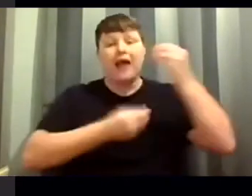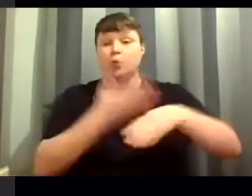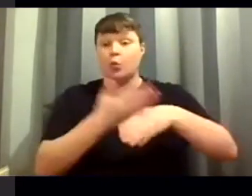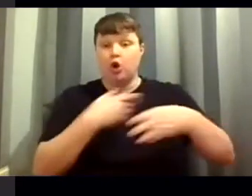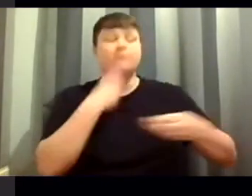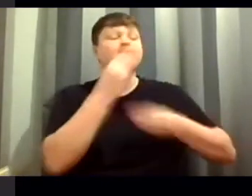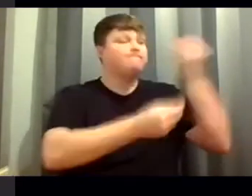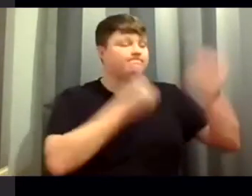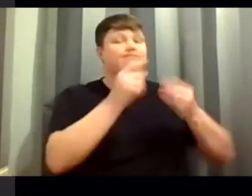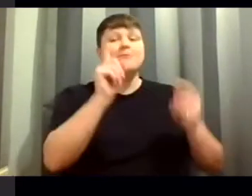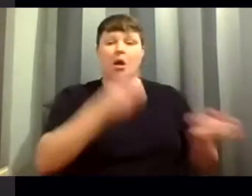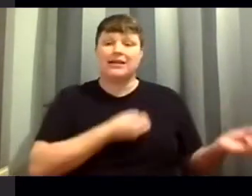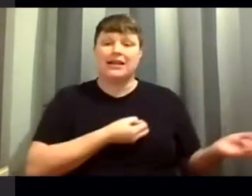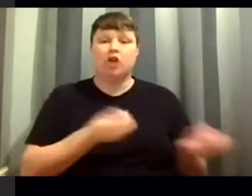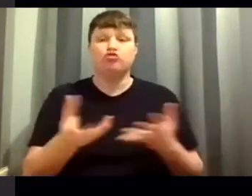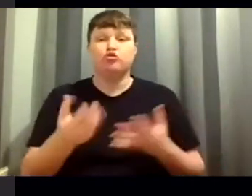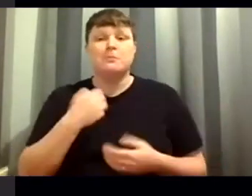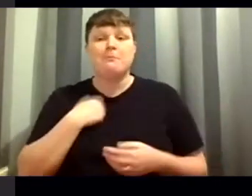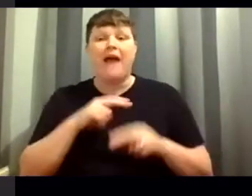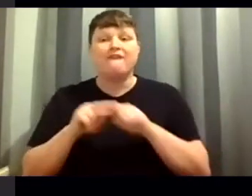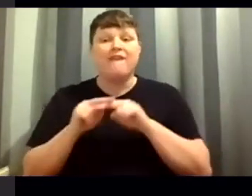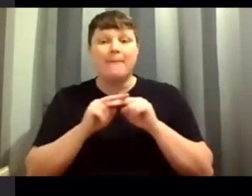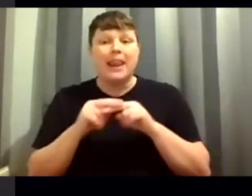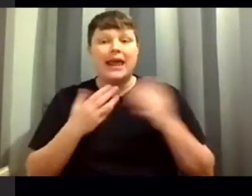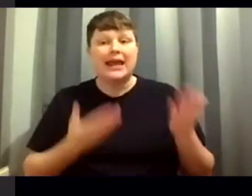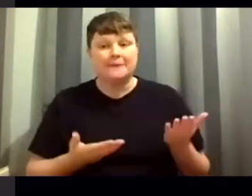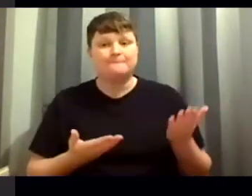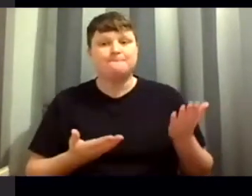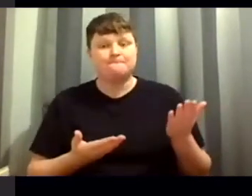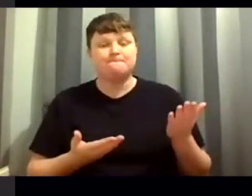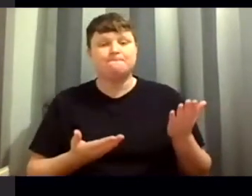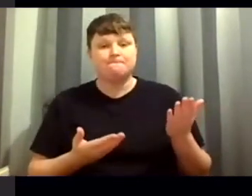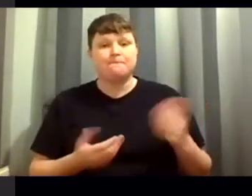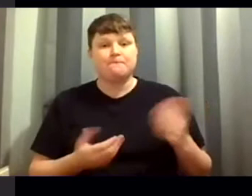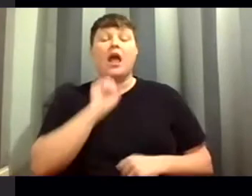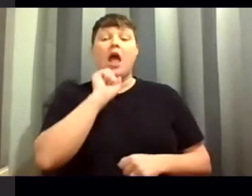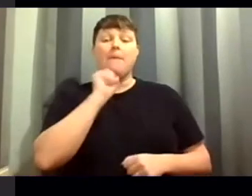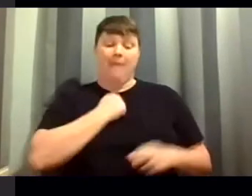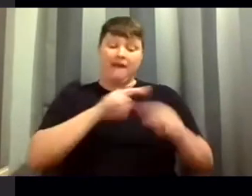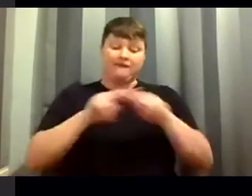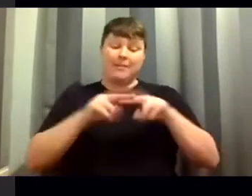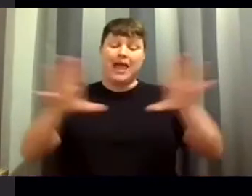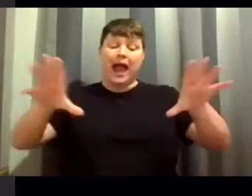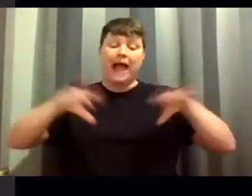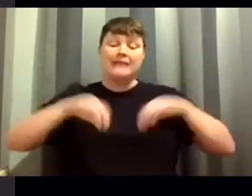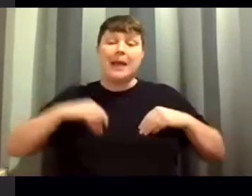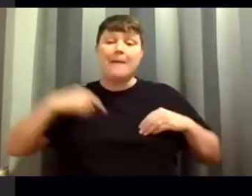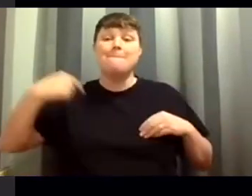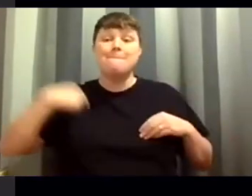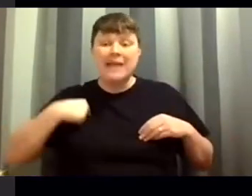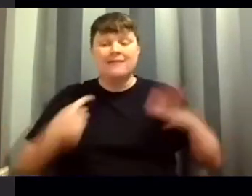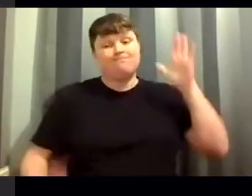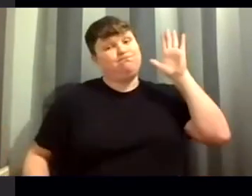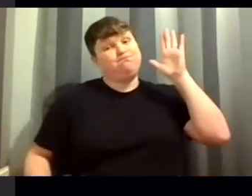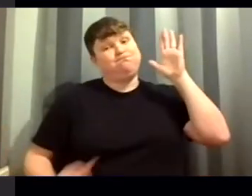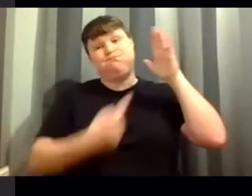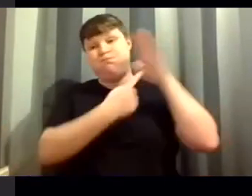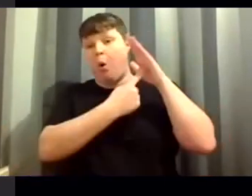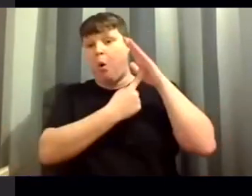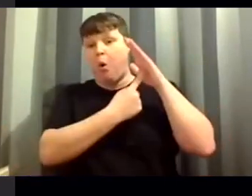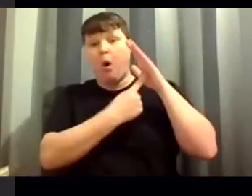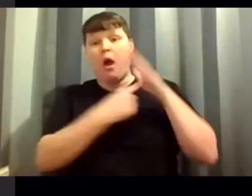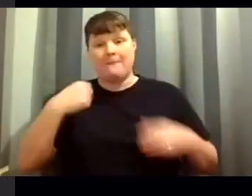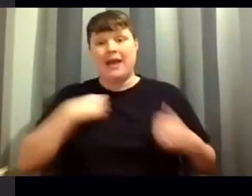family. Now, their acceptance has been central to my workings of coming out. They've been wonderful and